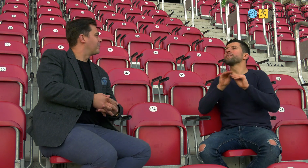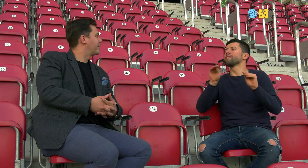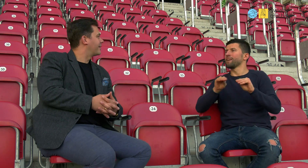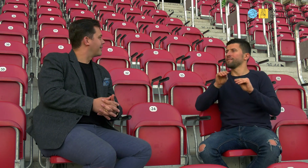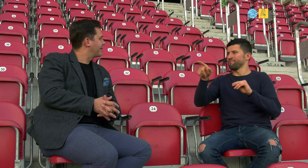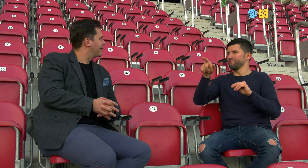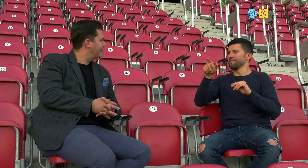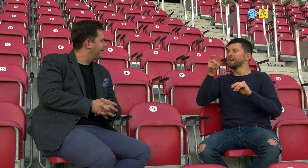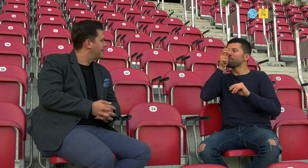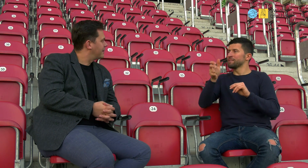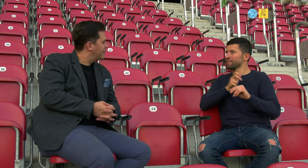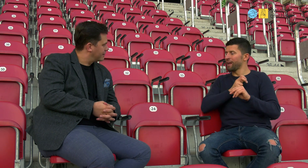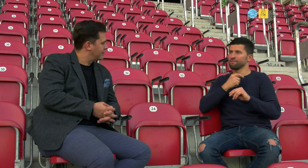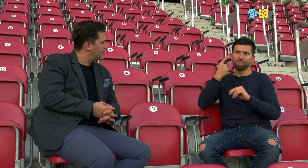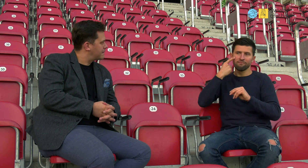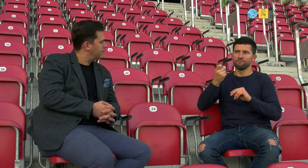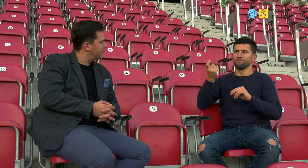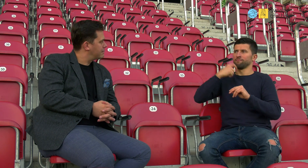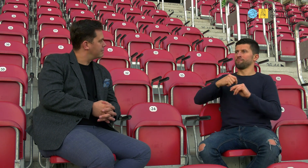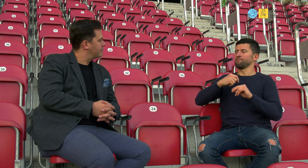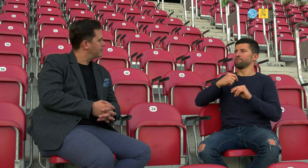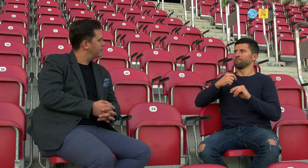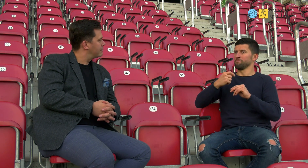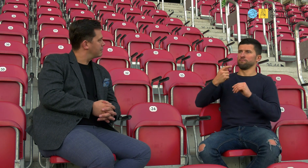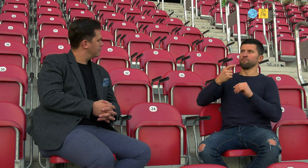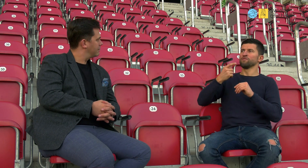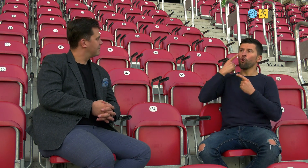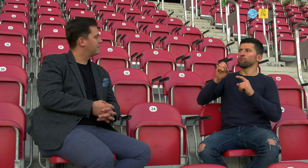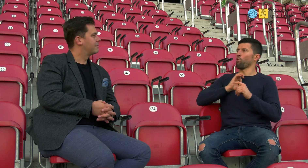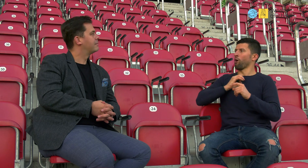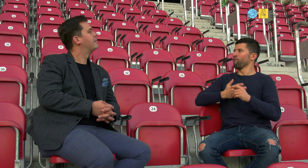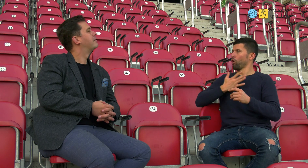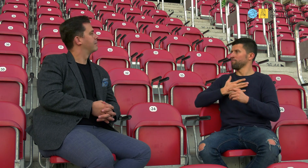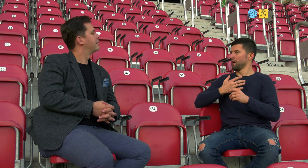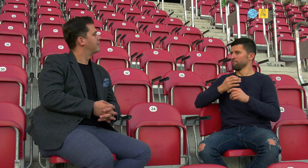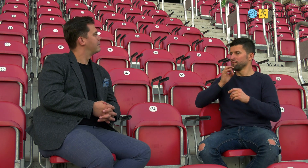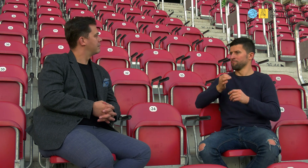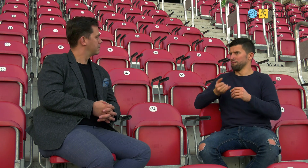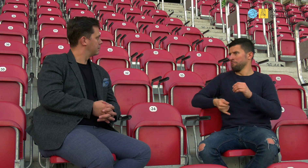Later, the team coach noticed me, my good form,